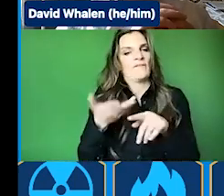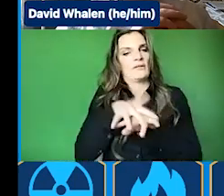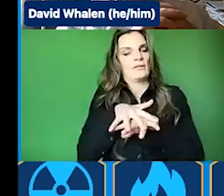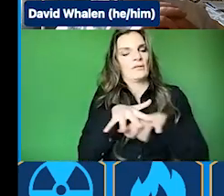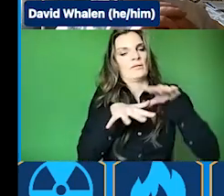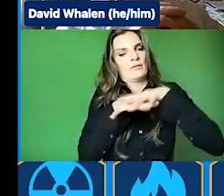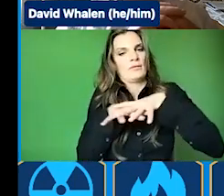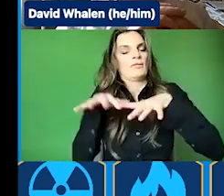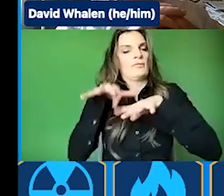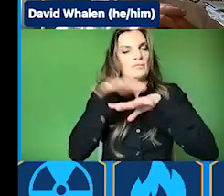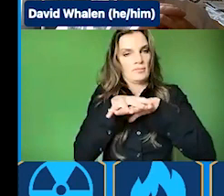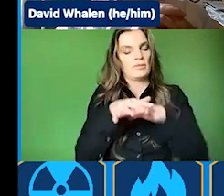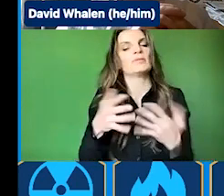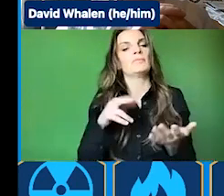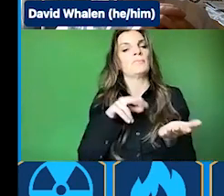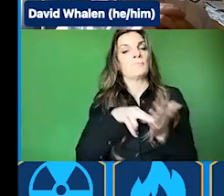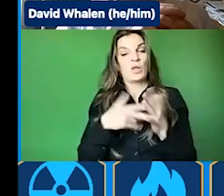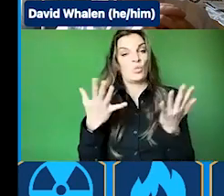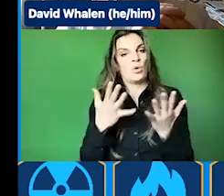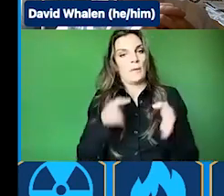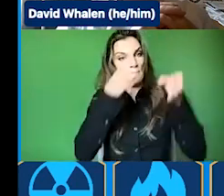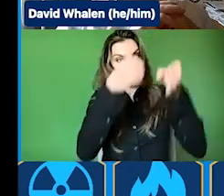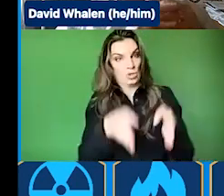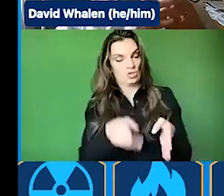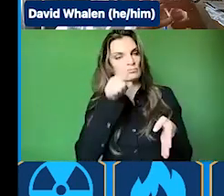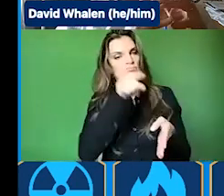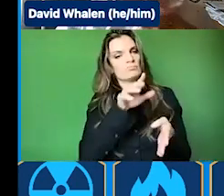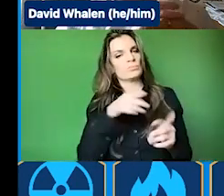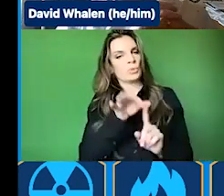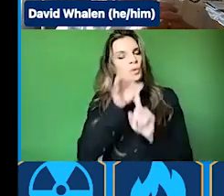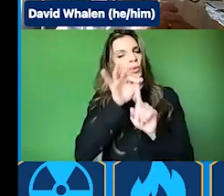Acknowledgment that everyone has their own unique experiences discrimination and privilege.